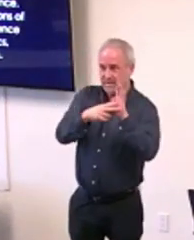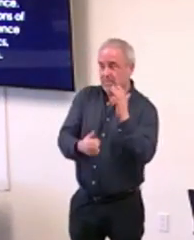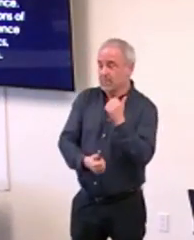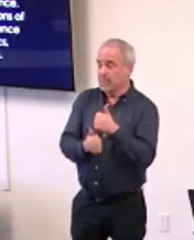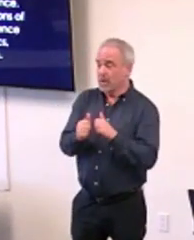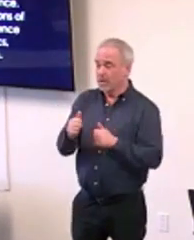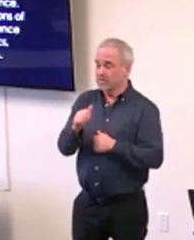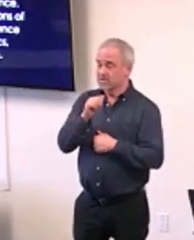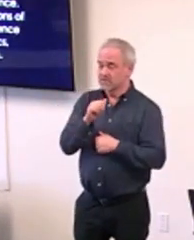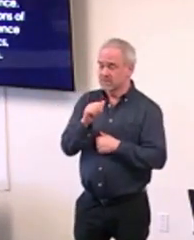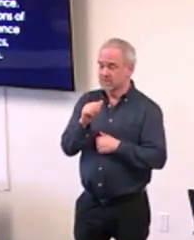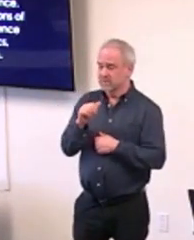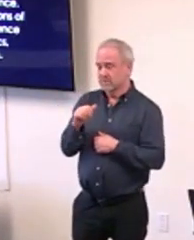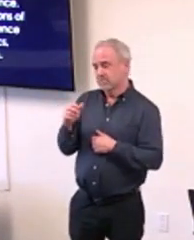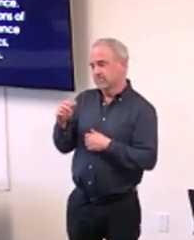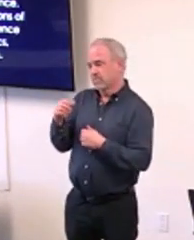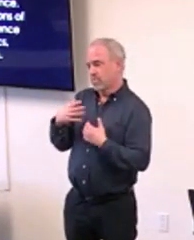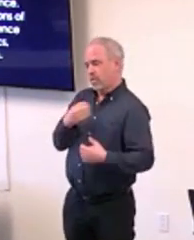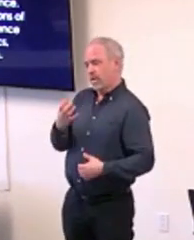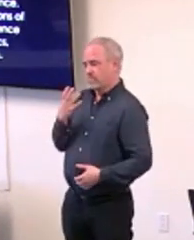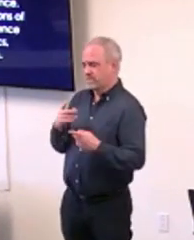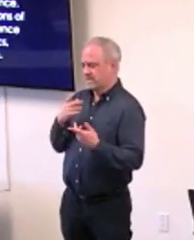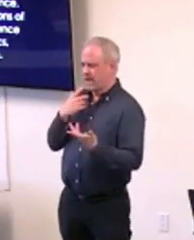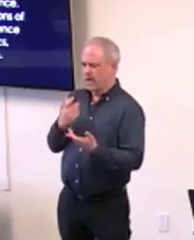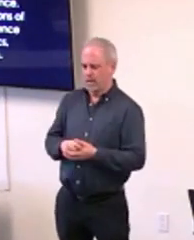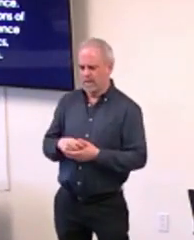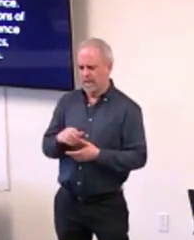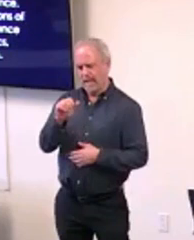they say ableism is discrimination against disabled people.